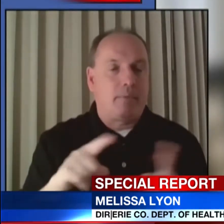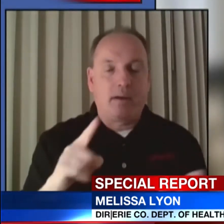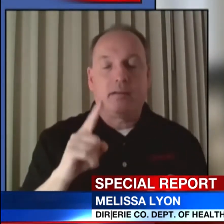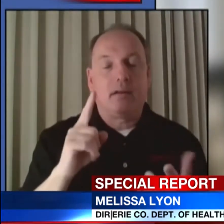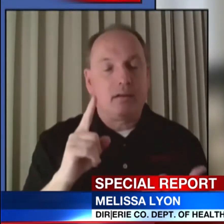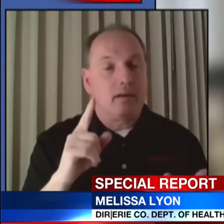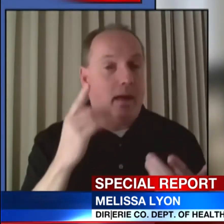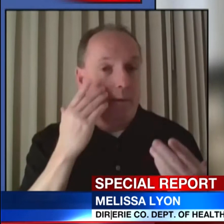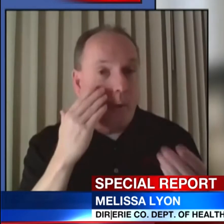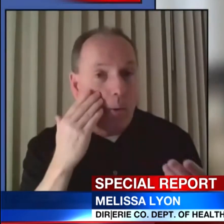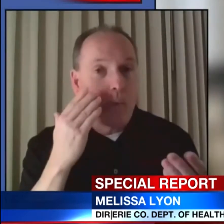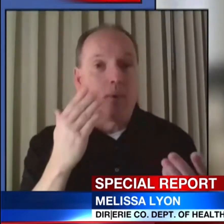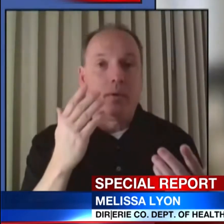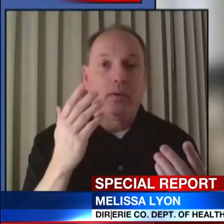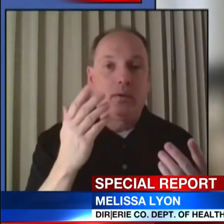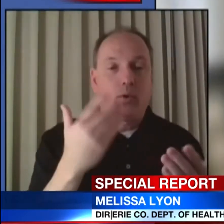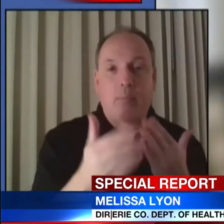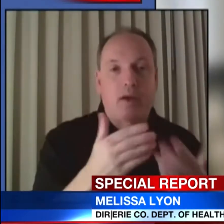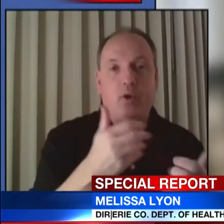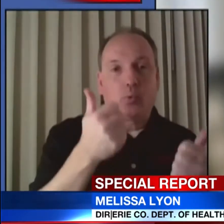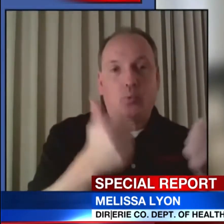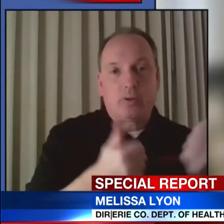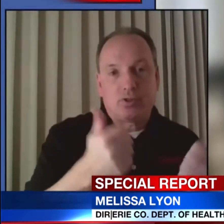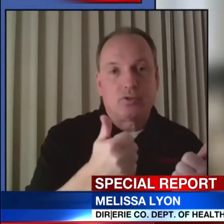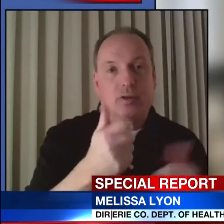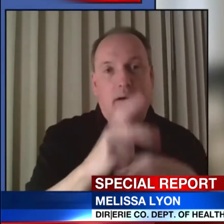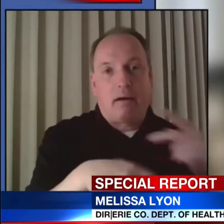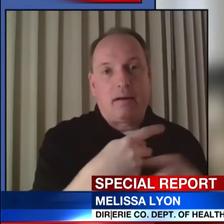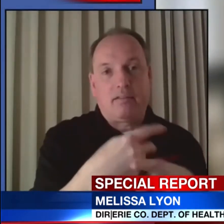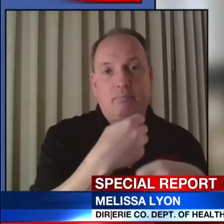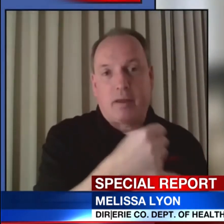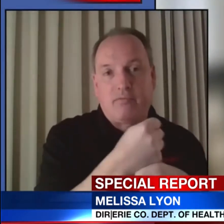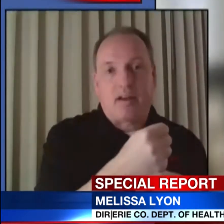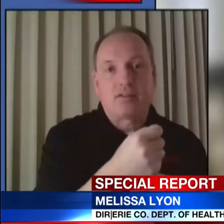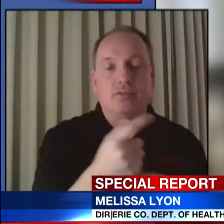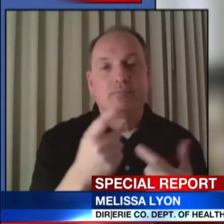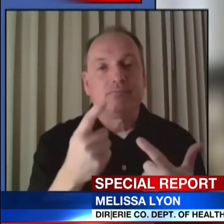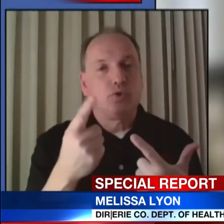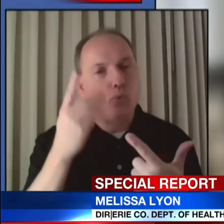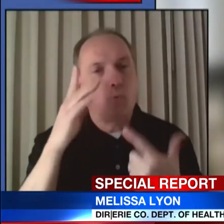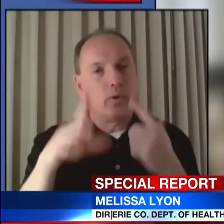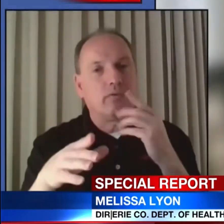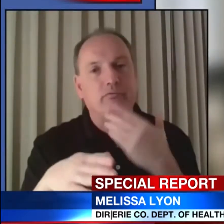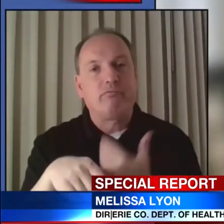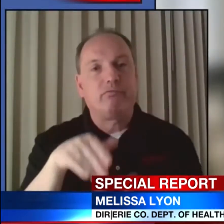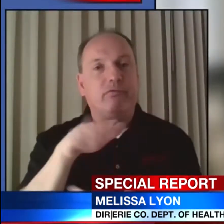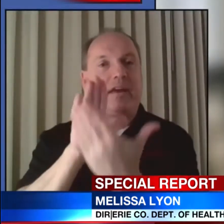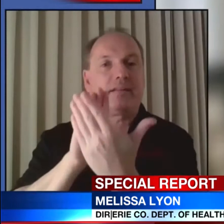HERE TO SPEAK TO THOSE. I'M NOT THE EXPERT ON THAT. I CAN ASSUME THAT NO MATTER